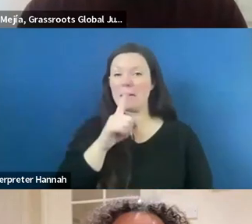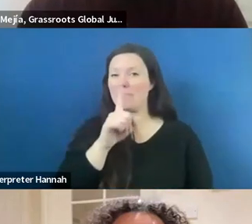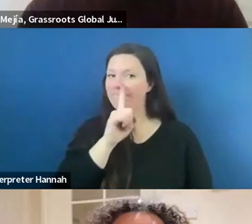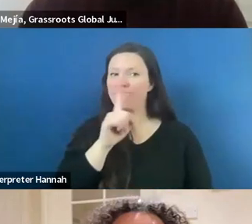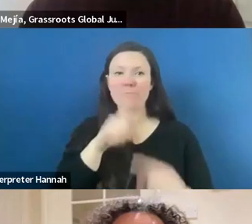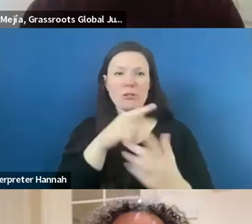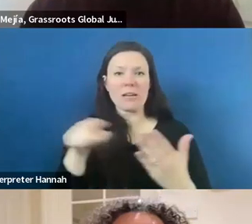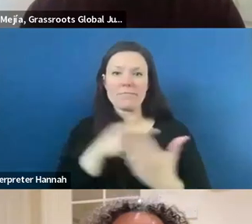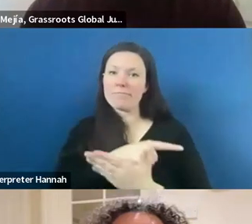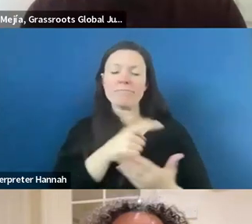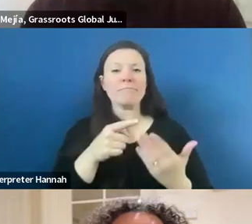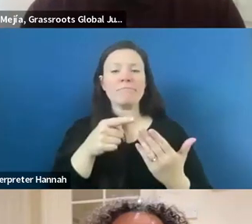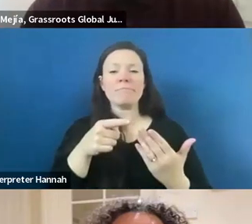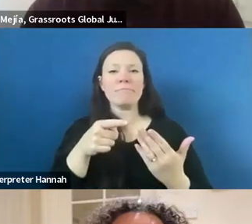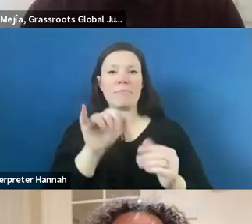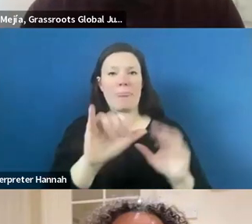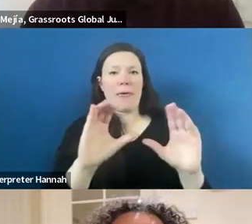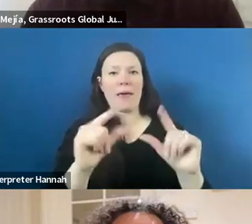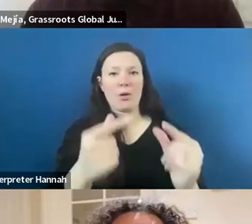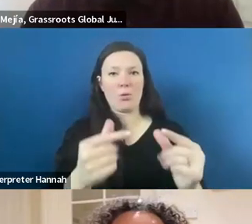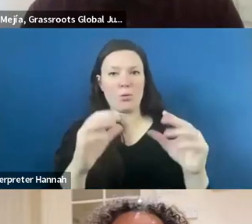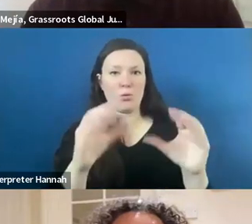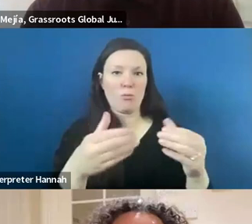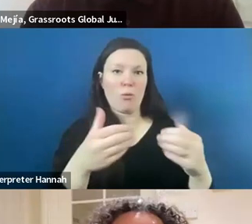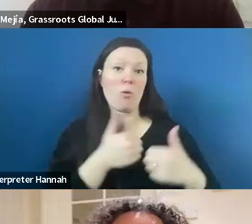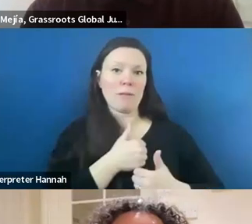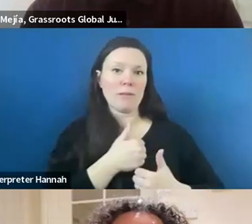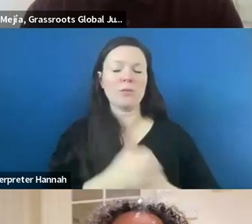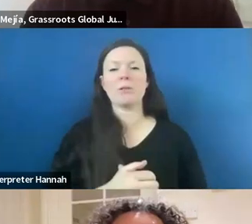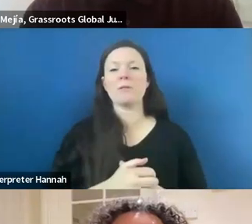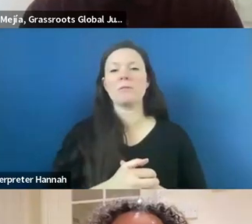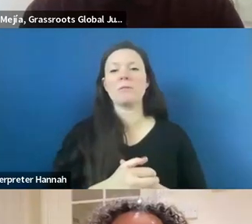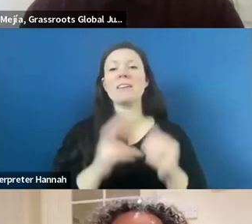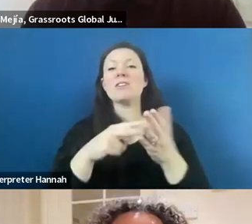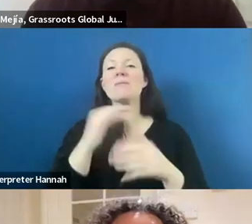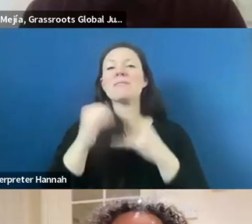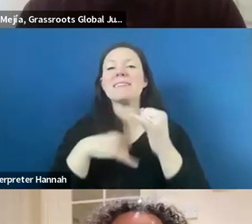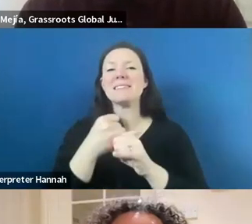Right. So these, more than anything, these international negotiations are